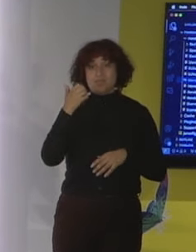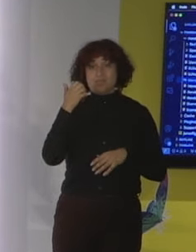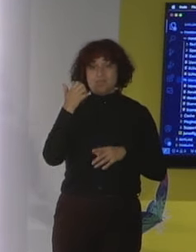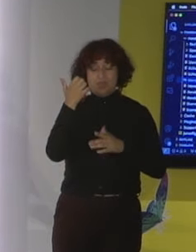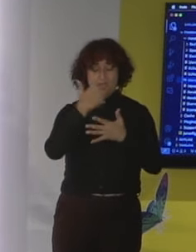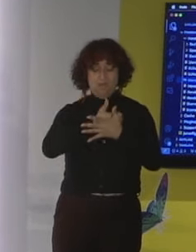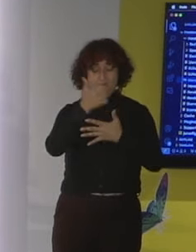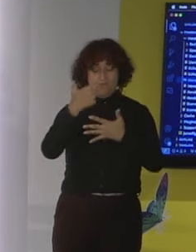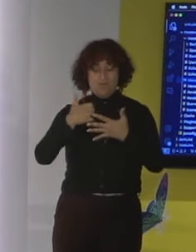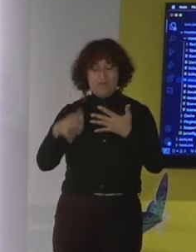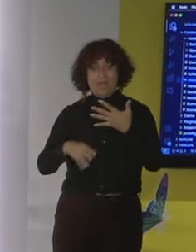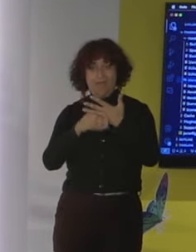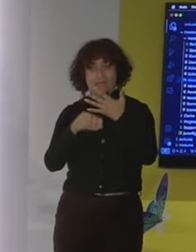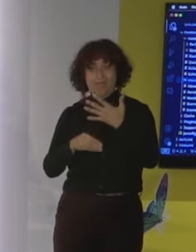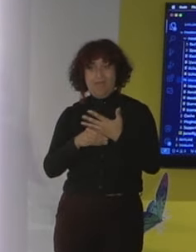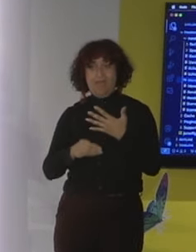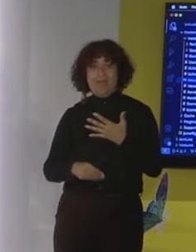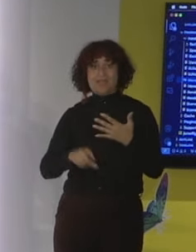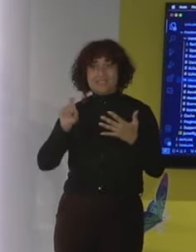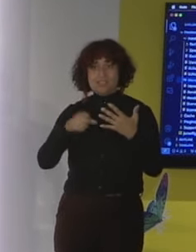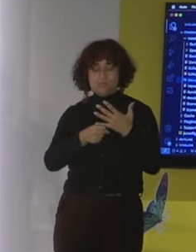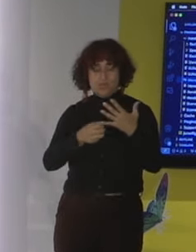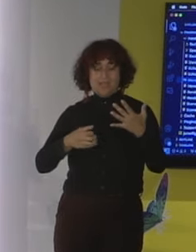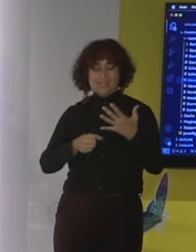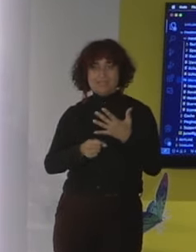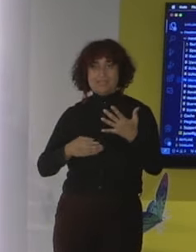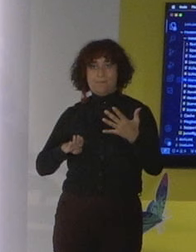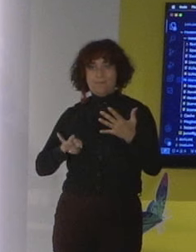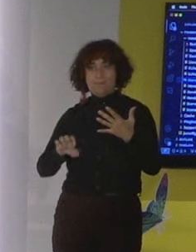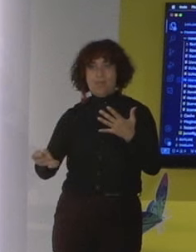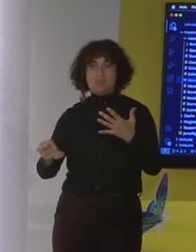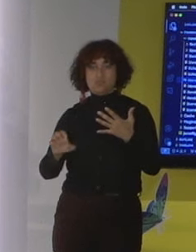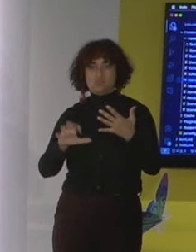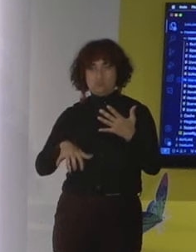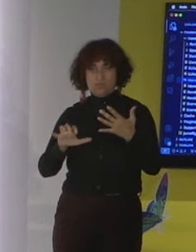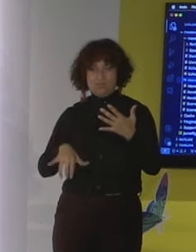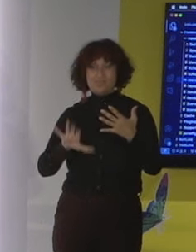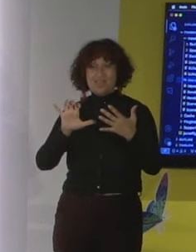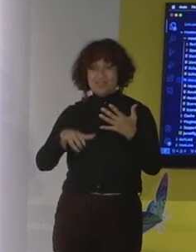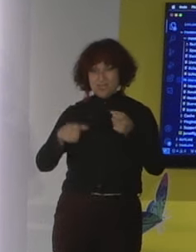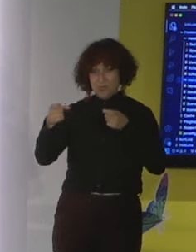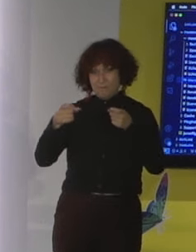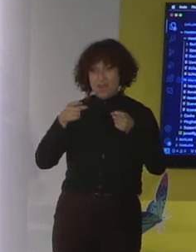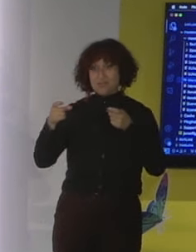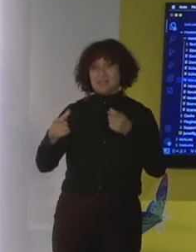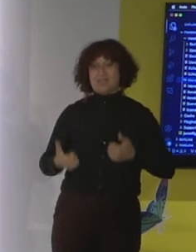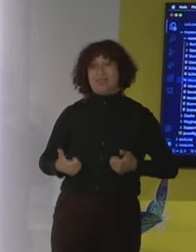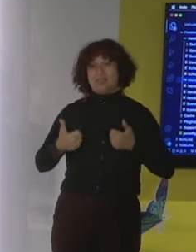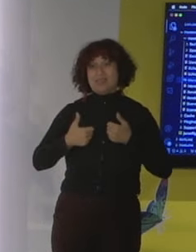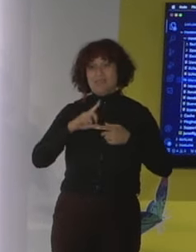always needs to extend base script component. That is what manages the lifecycle for this component.